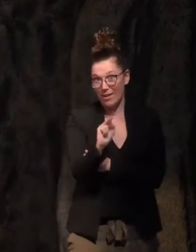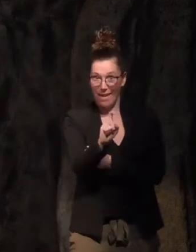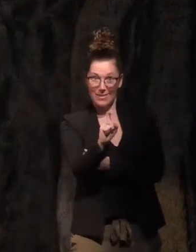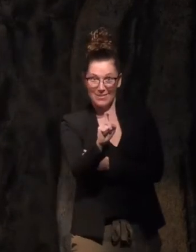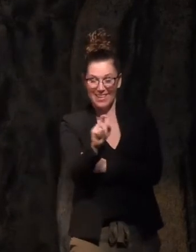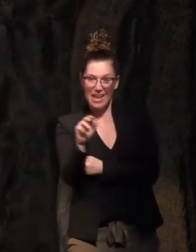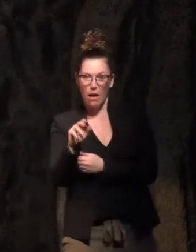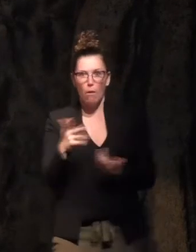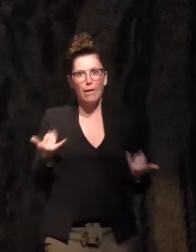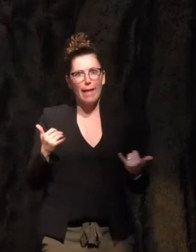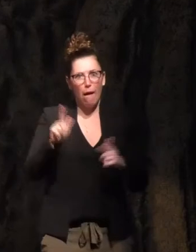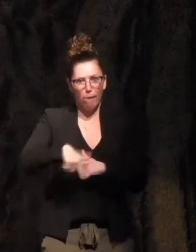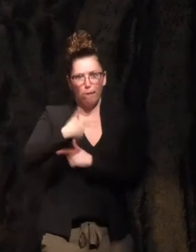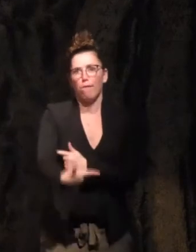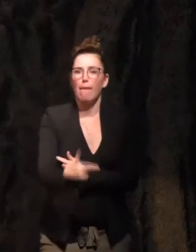Just went you're like, like whoa, whoa, hang on